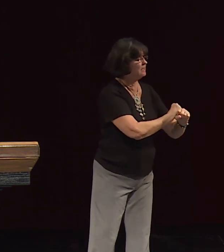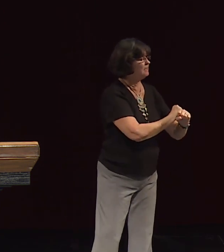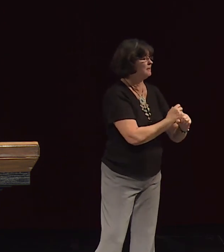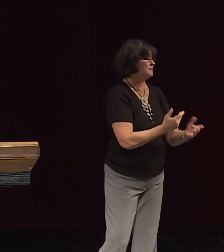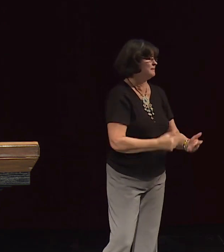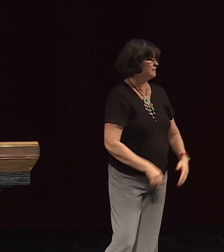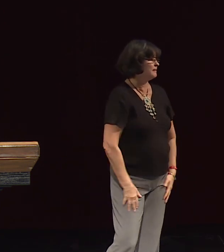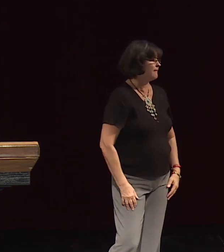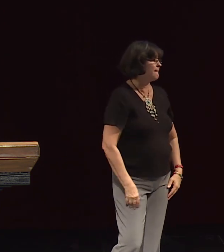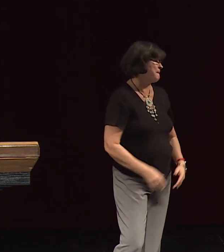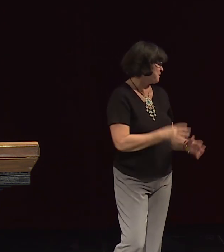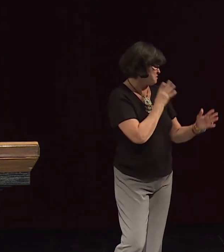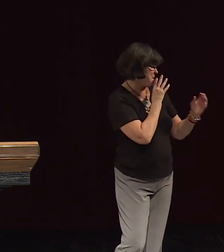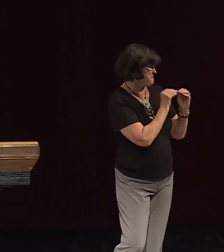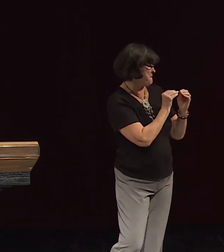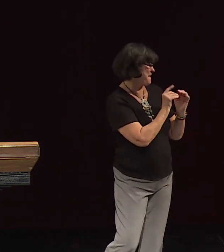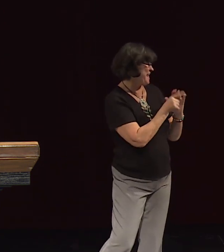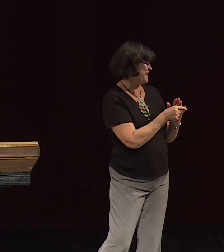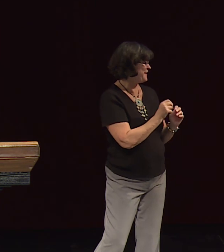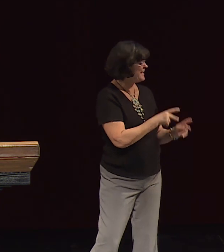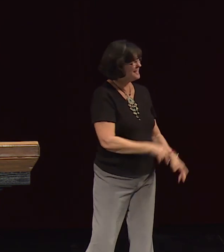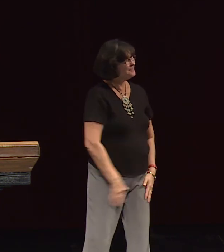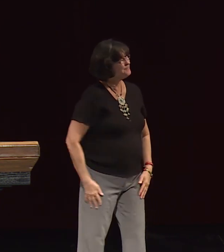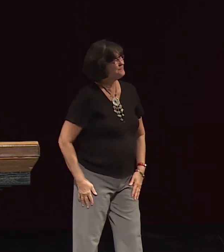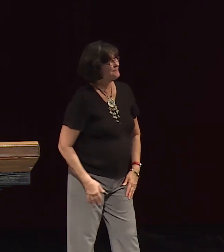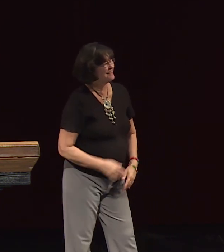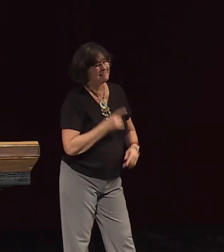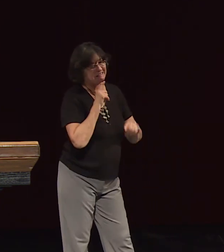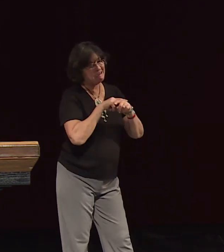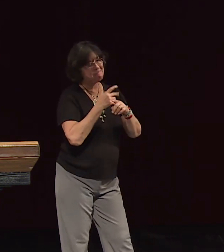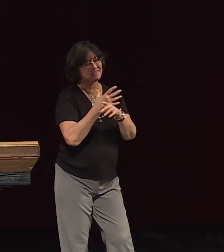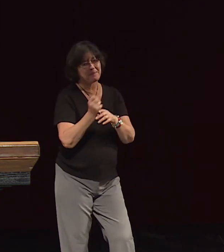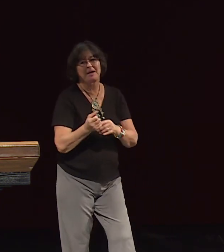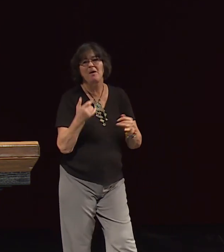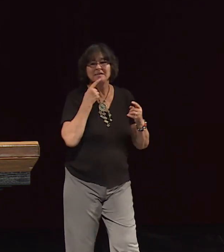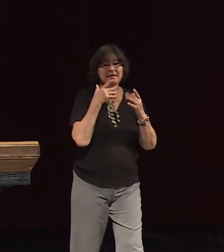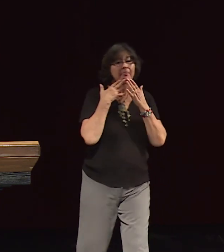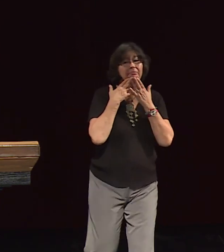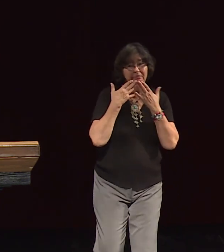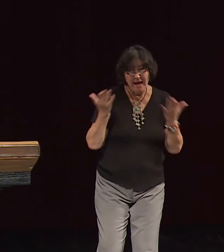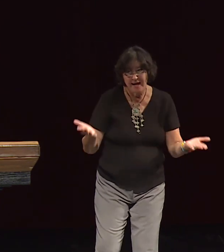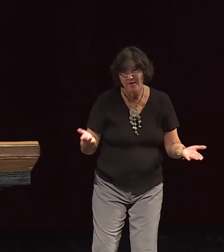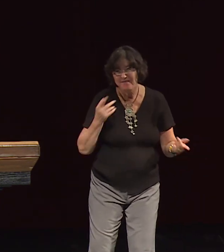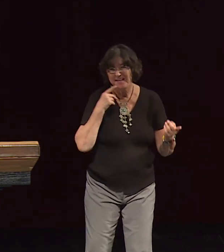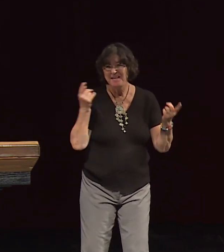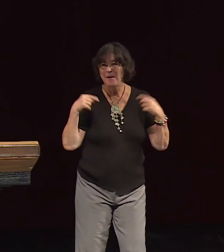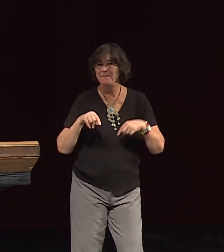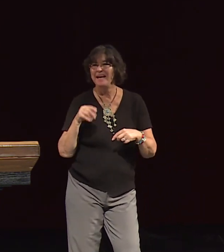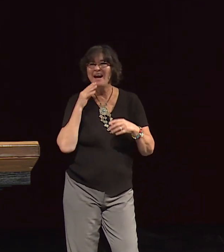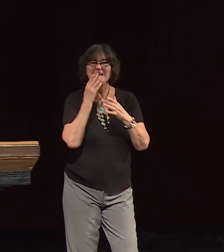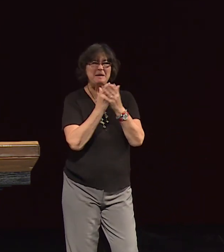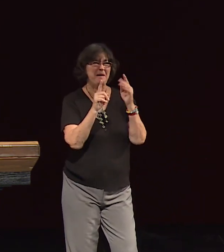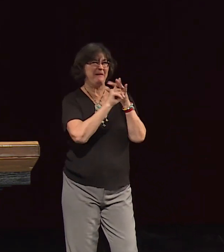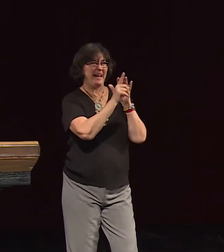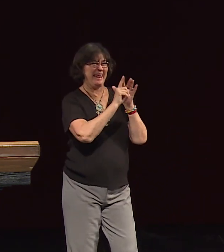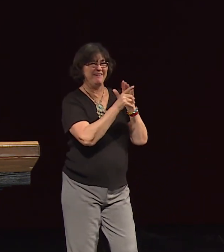and we also want to aggregate it so that the privacy of the families are protected. But my time is up, and I would really love to have a conversation off-line with you.